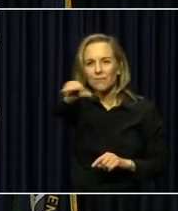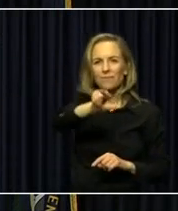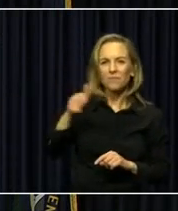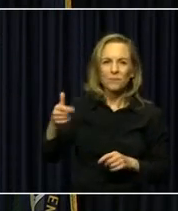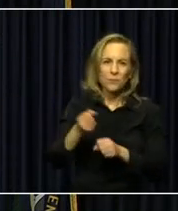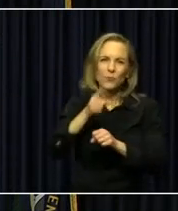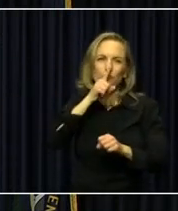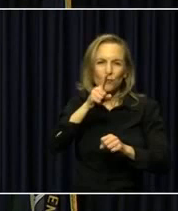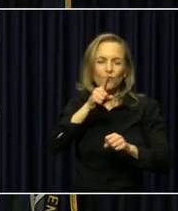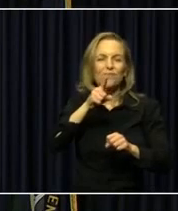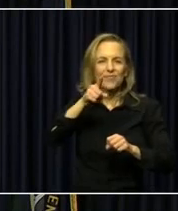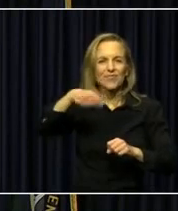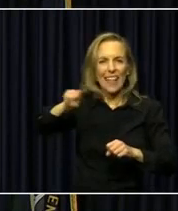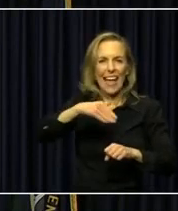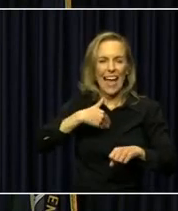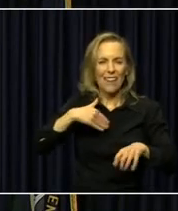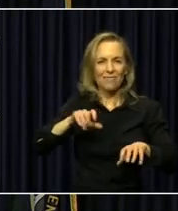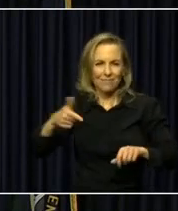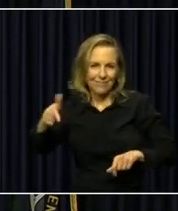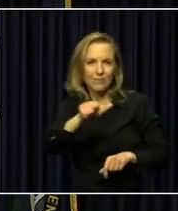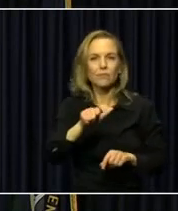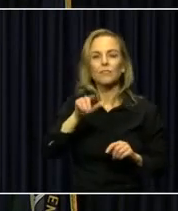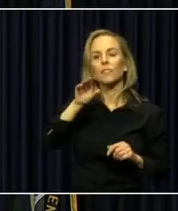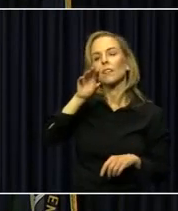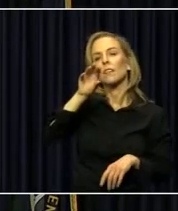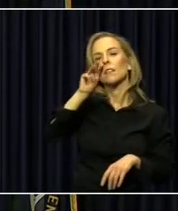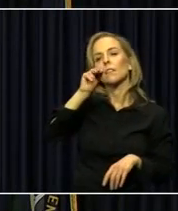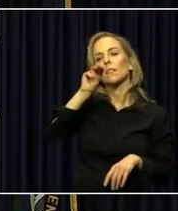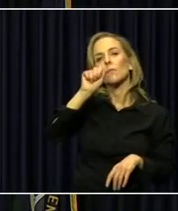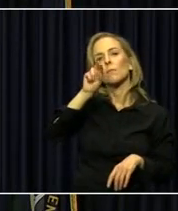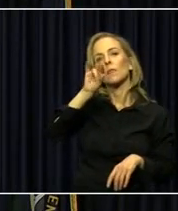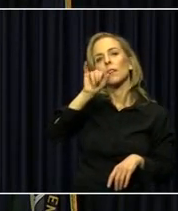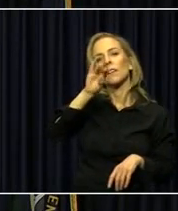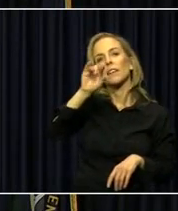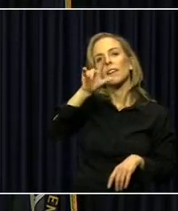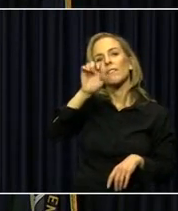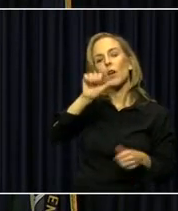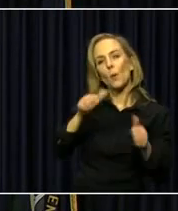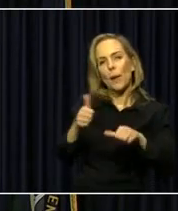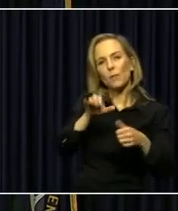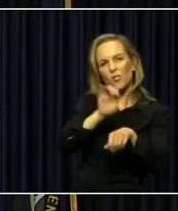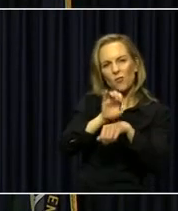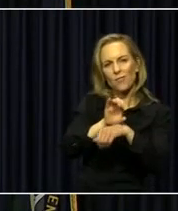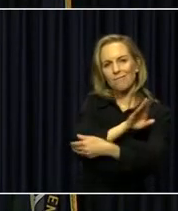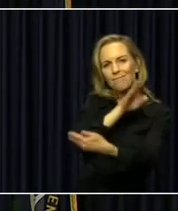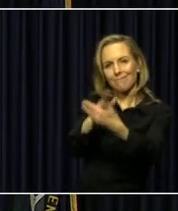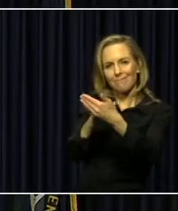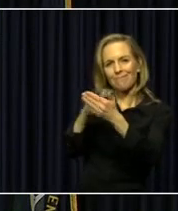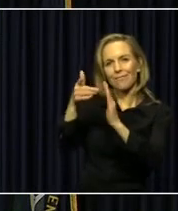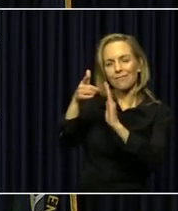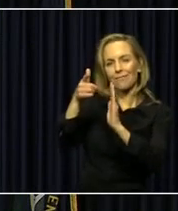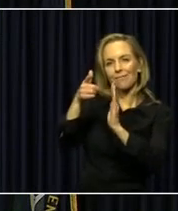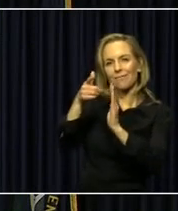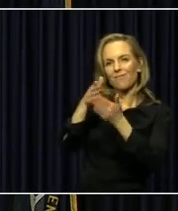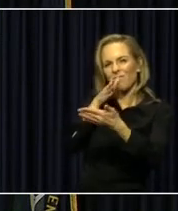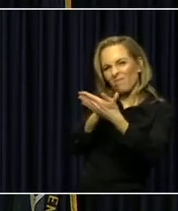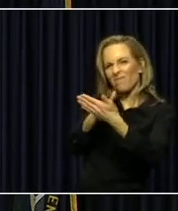THEIR FLOCKS, MAKING DIFFICULT DECISIONS BUT KNOWING THEY'RE PROTECTING LIVES, I THINK WE HAVE MORE OF THAT HERE IN